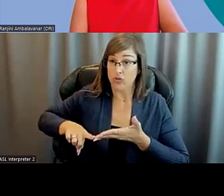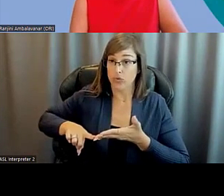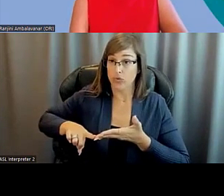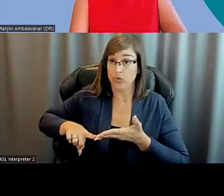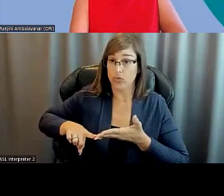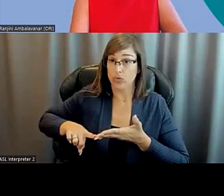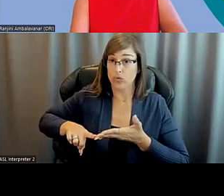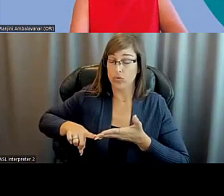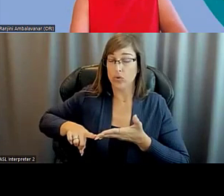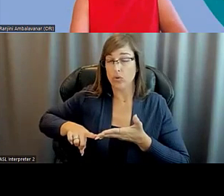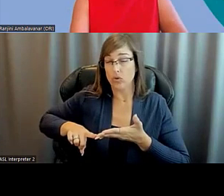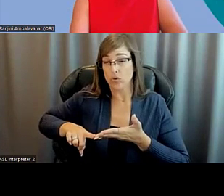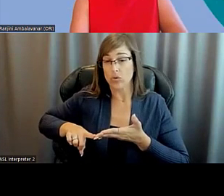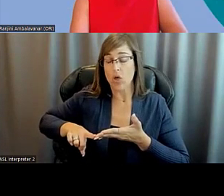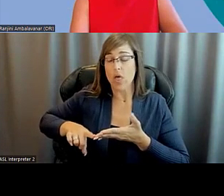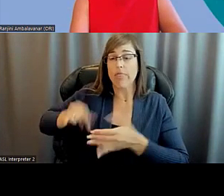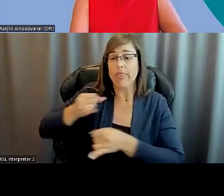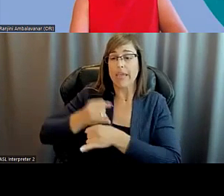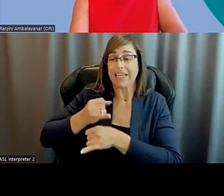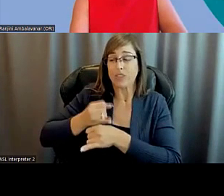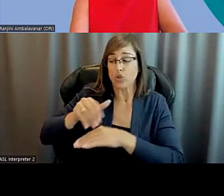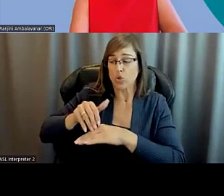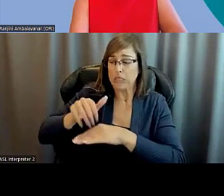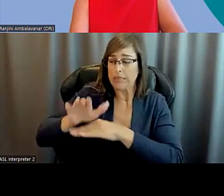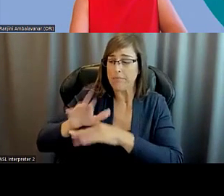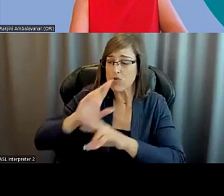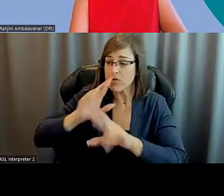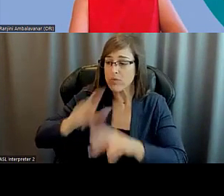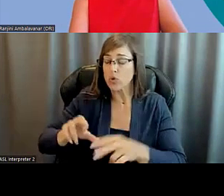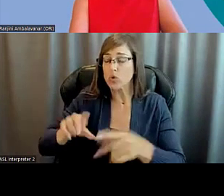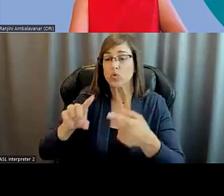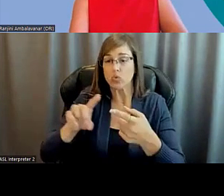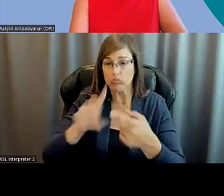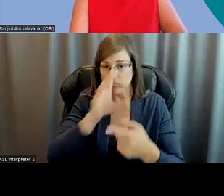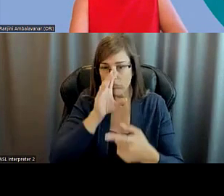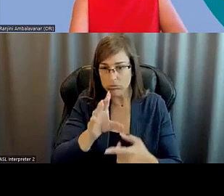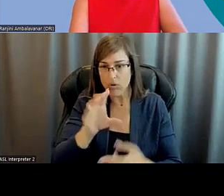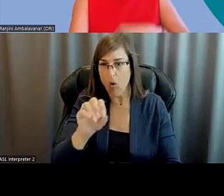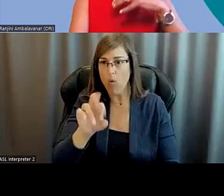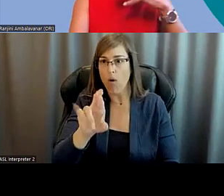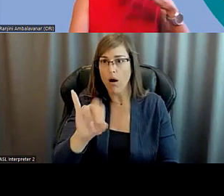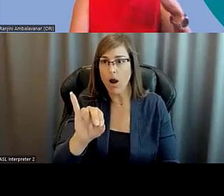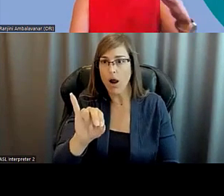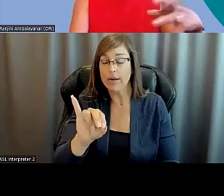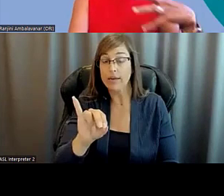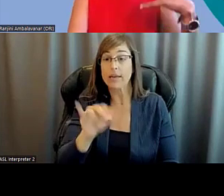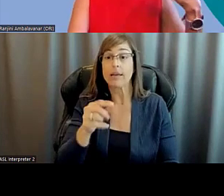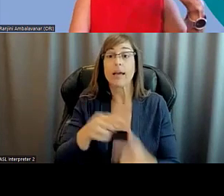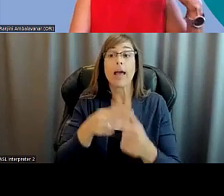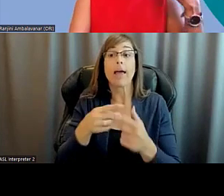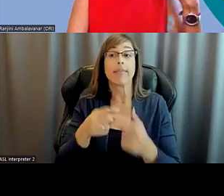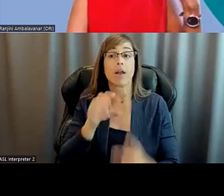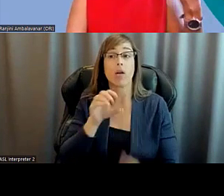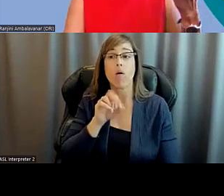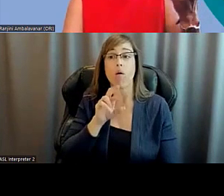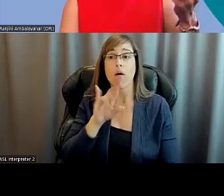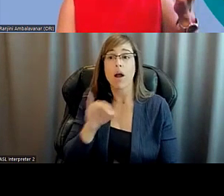the institution submit the report to ORI, and the ORI reviews the report and evidence